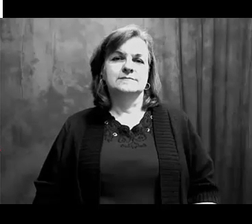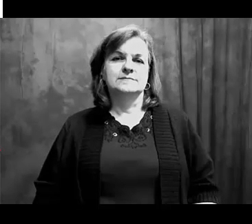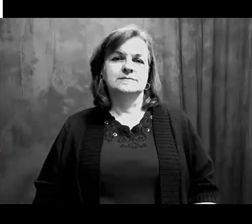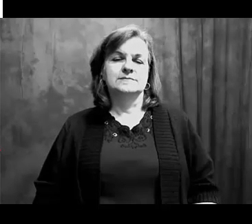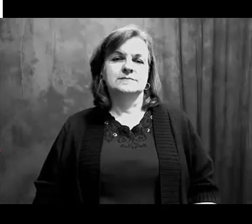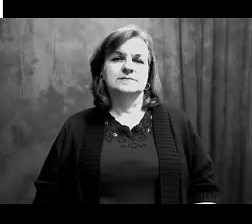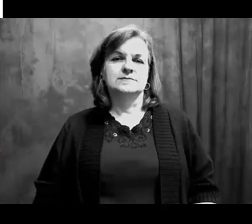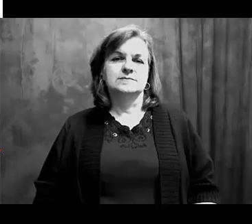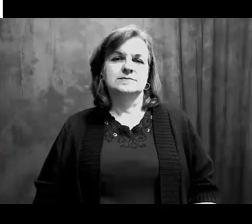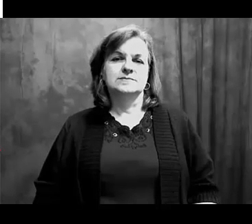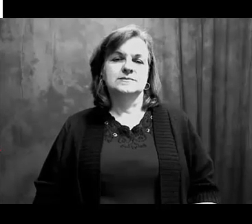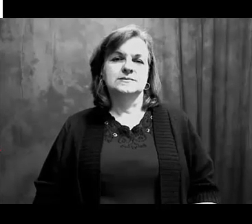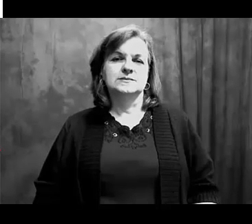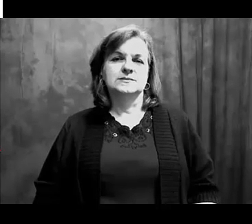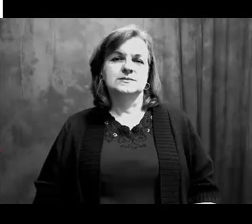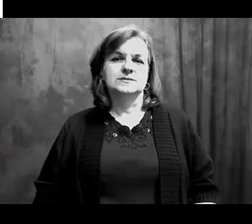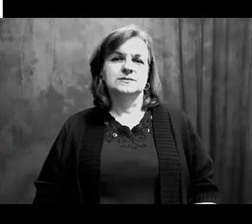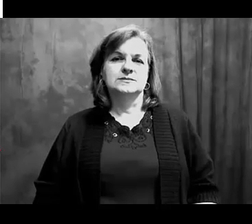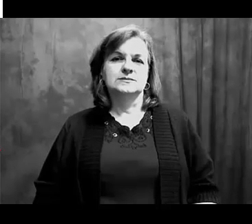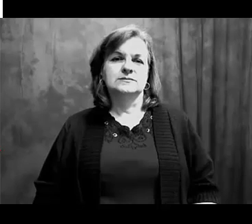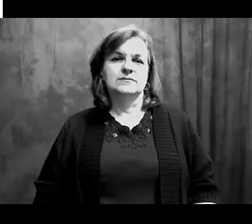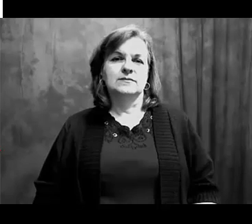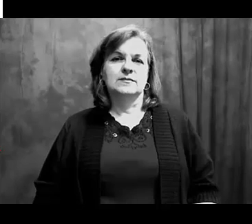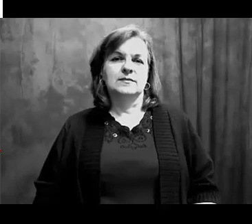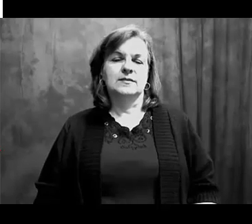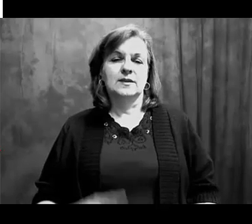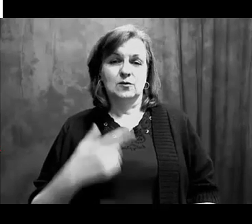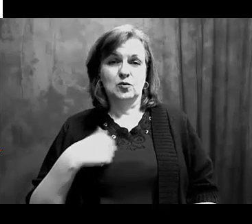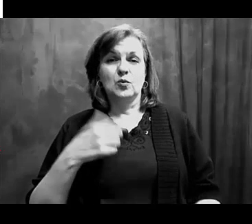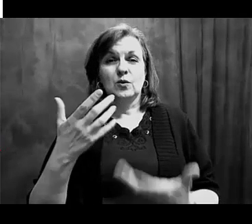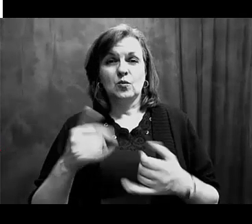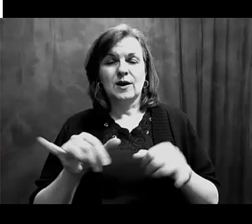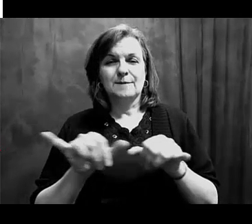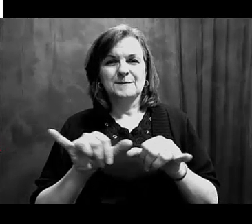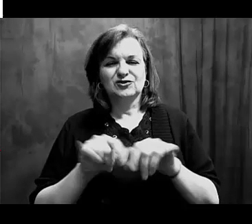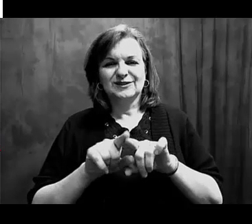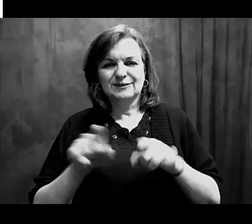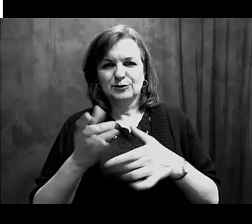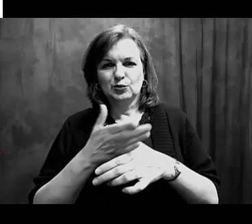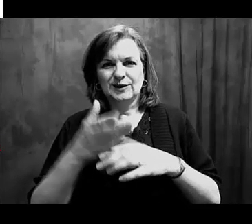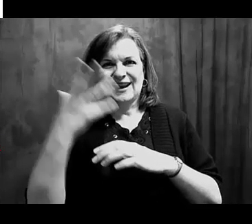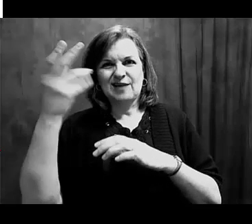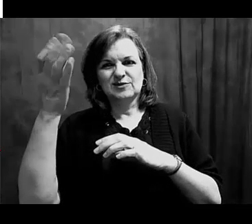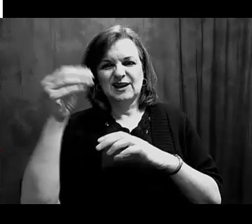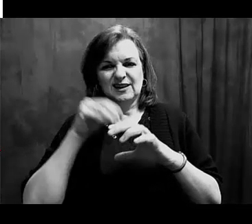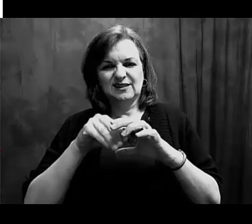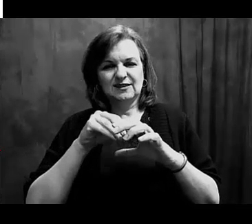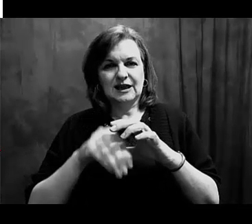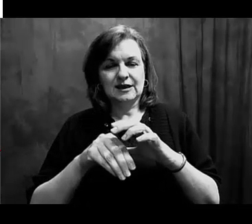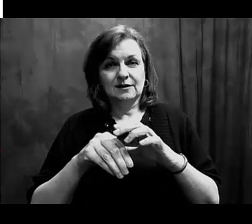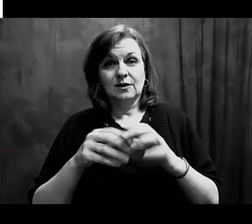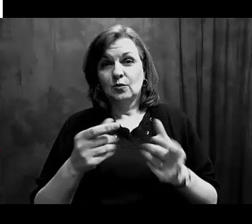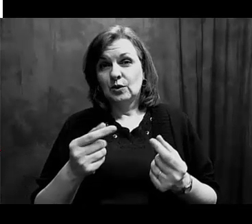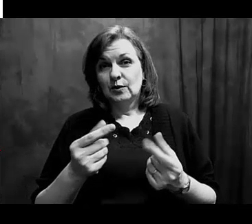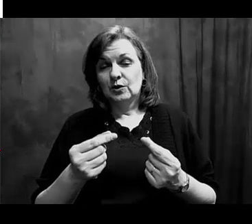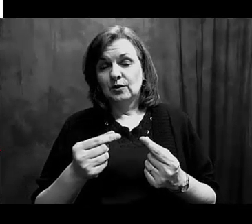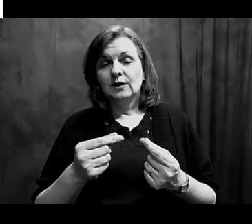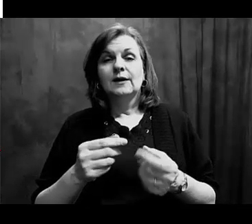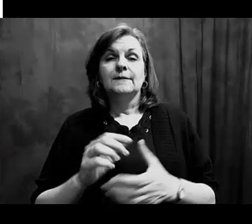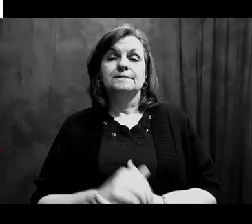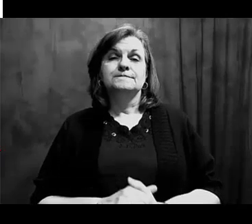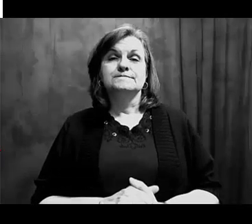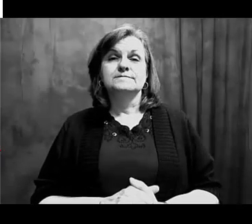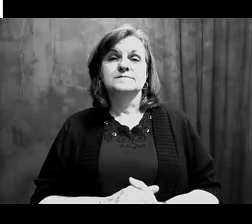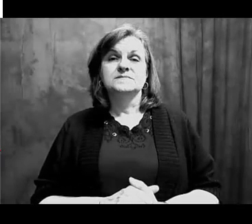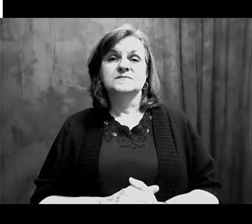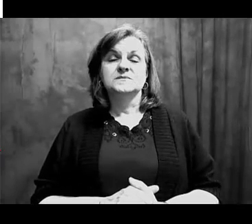so what we want to look at outside vs. inside the cell is what is that difference